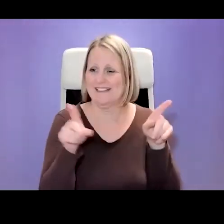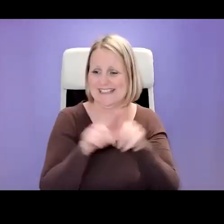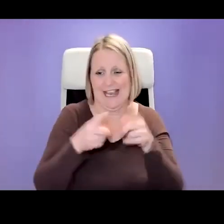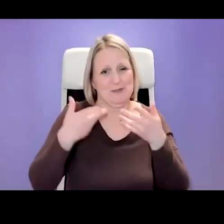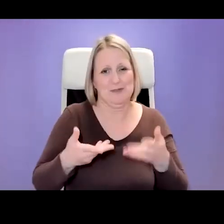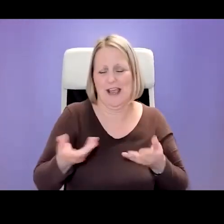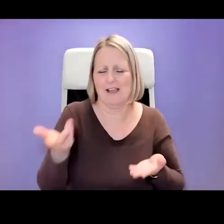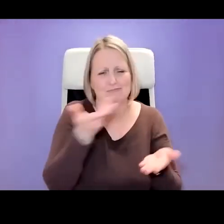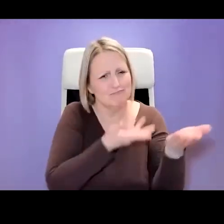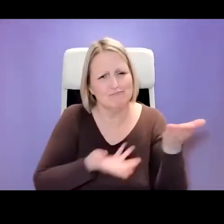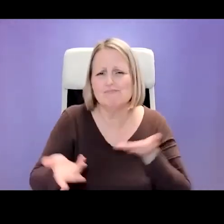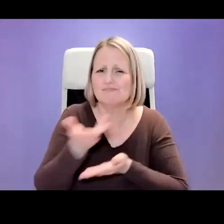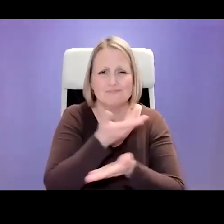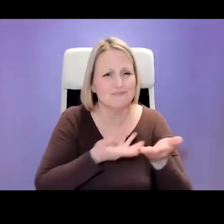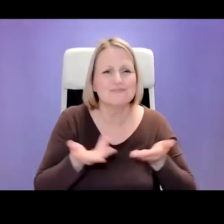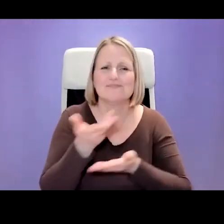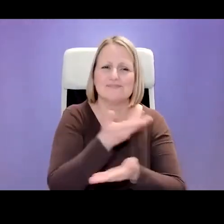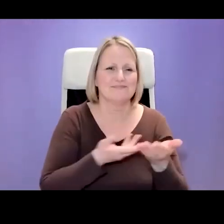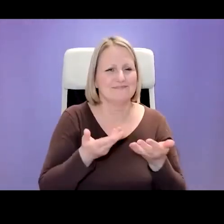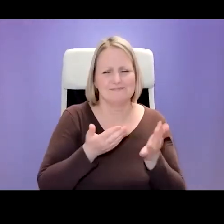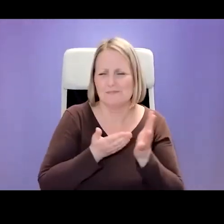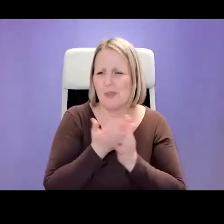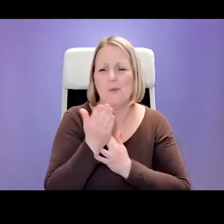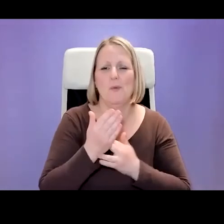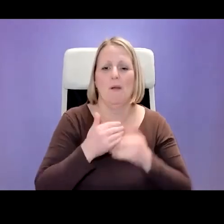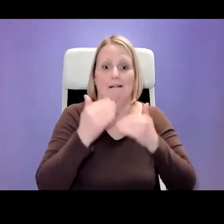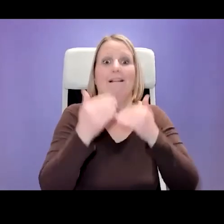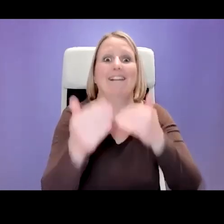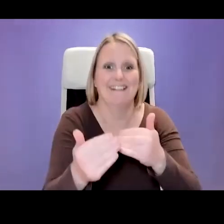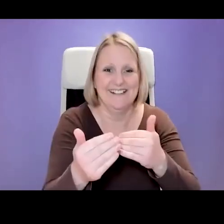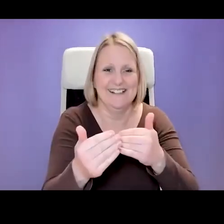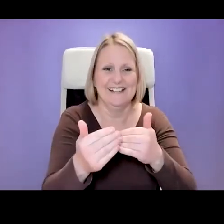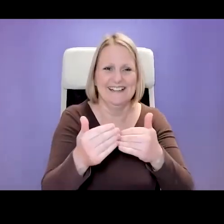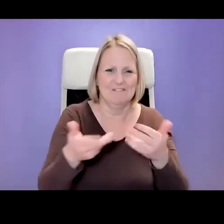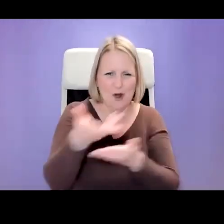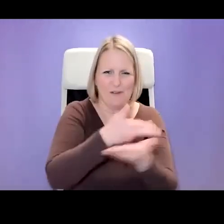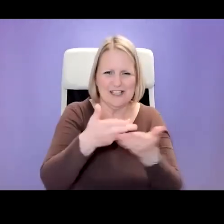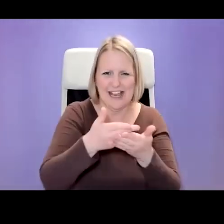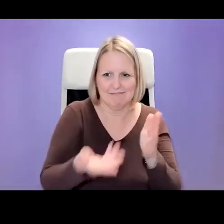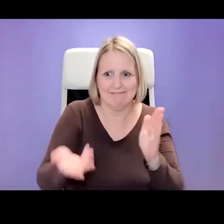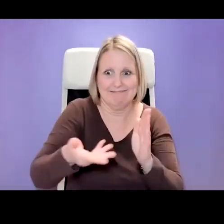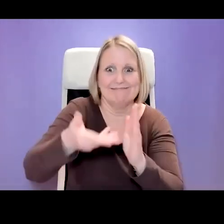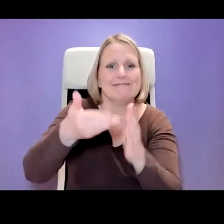a wonderful job of taking us two steps further, at least in that conversation so.